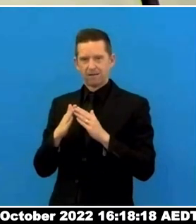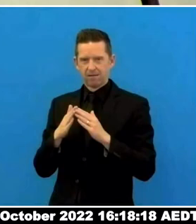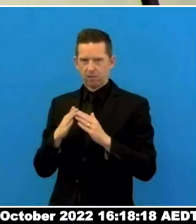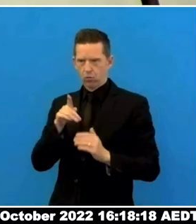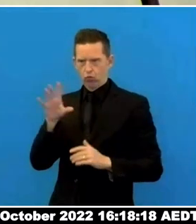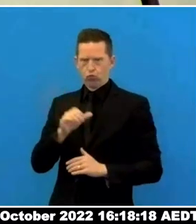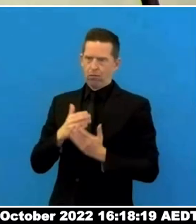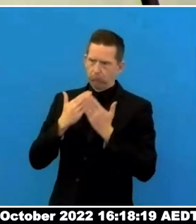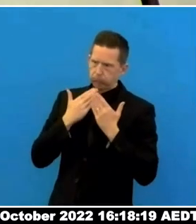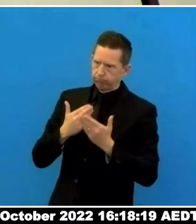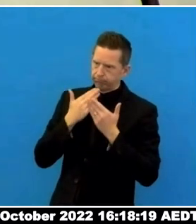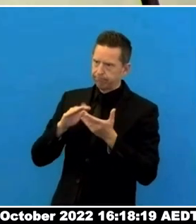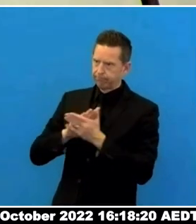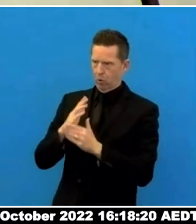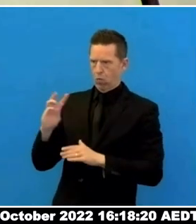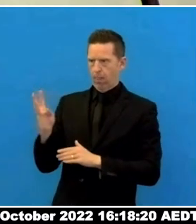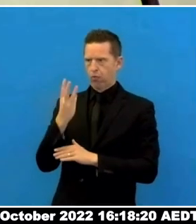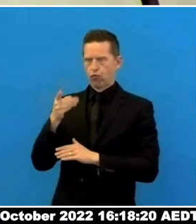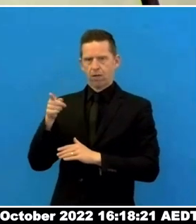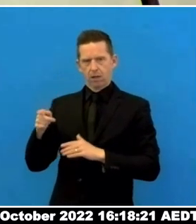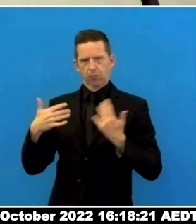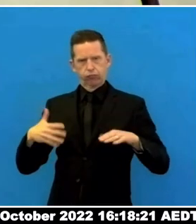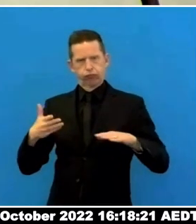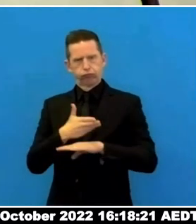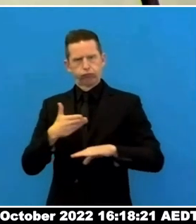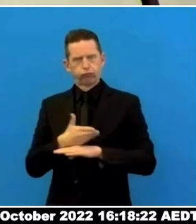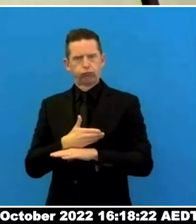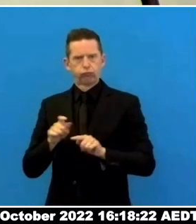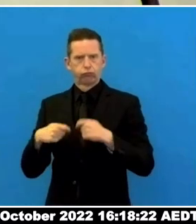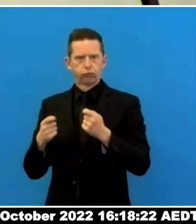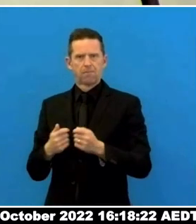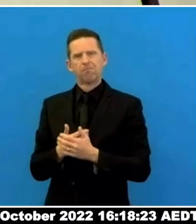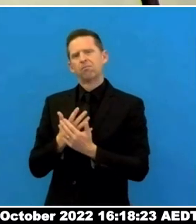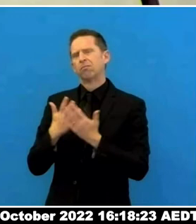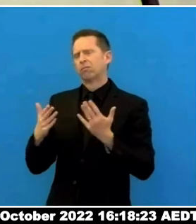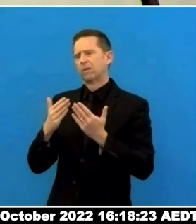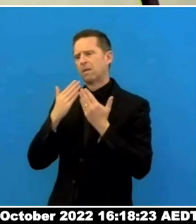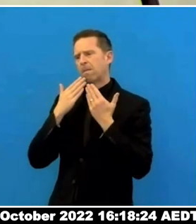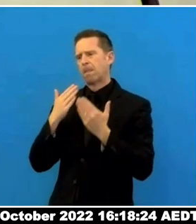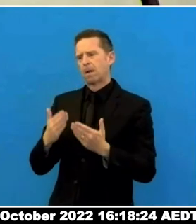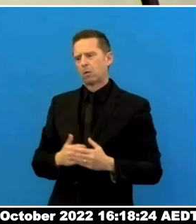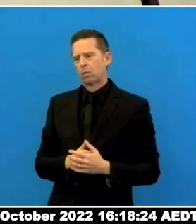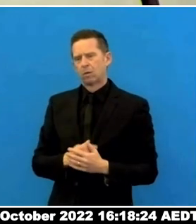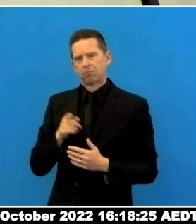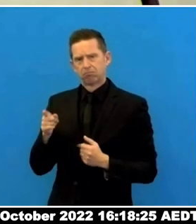extremely grateful to you for the contributions that you have made. So, thank you very much for assisting us today.